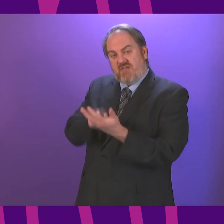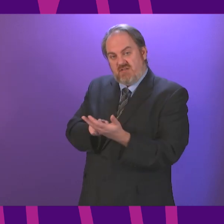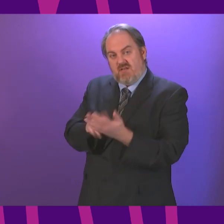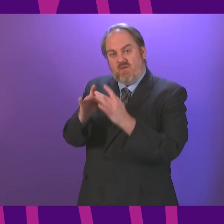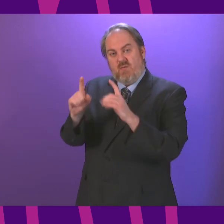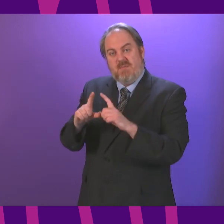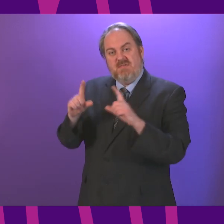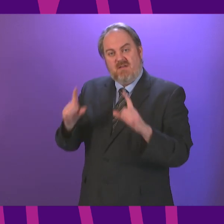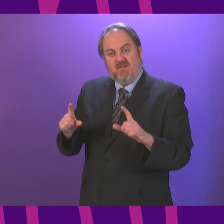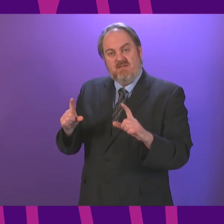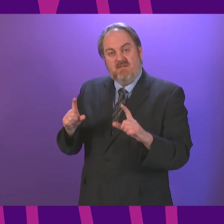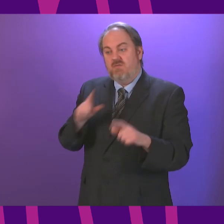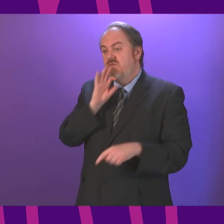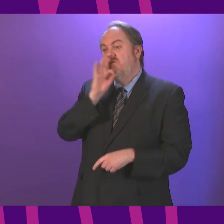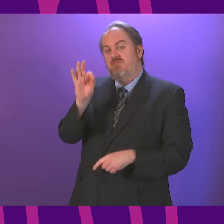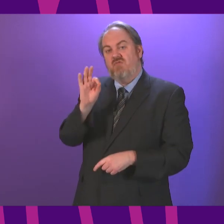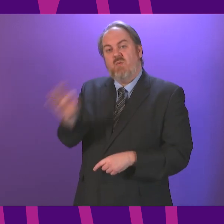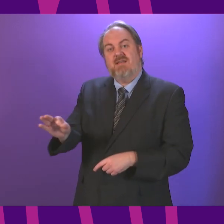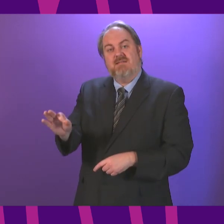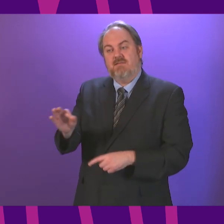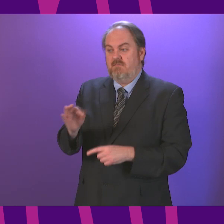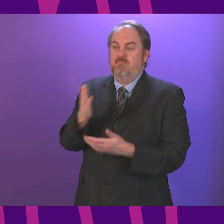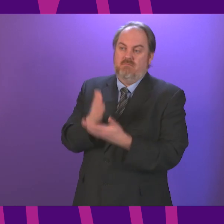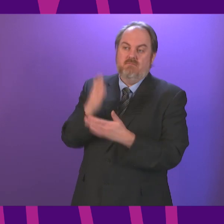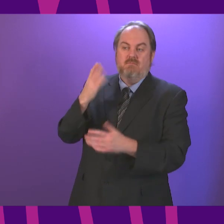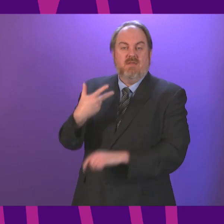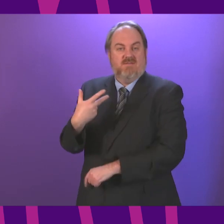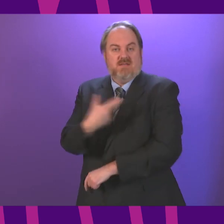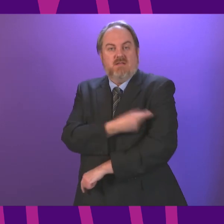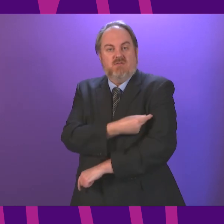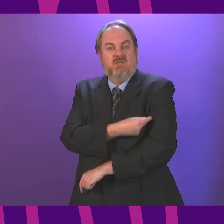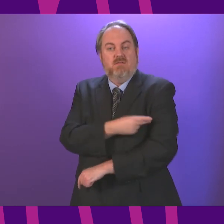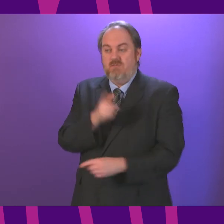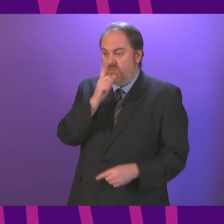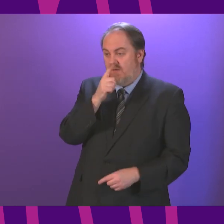NHS Inform portal so that they can have an appointment to receive the vaccine arranged.